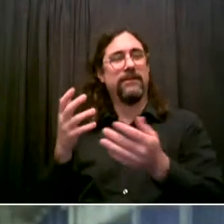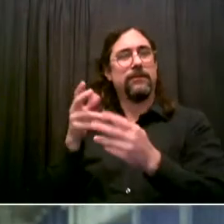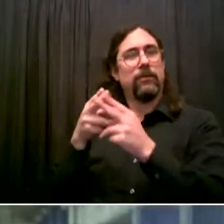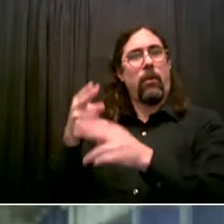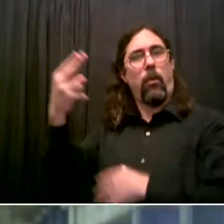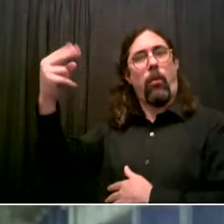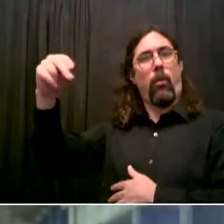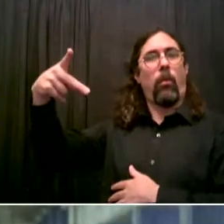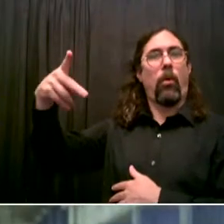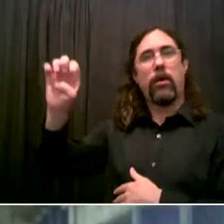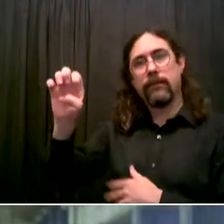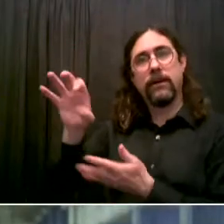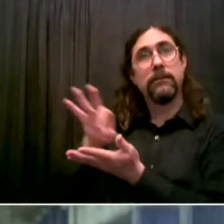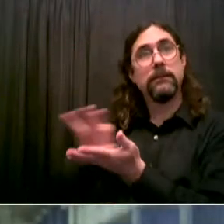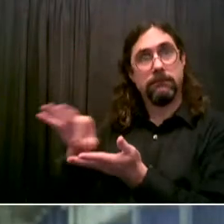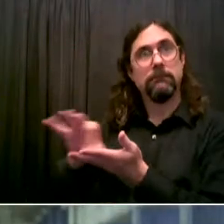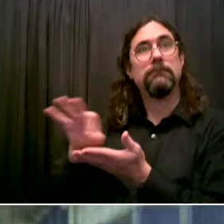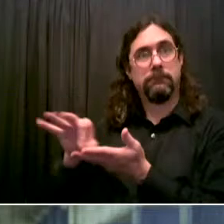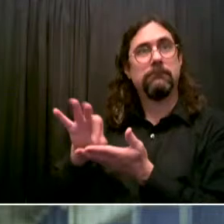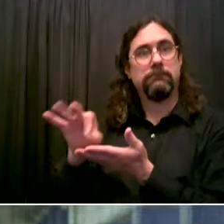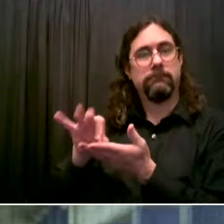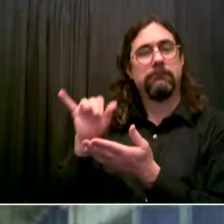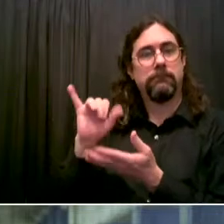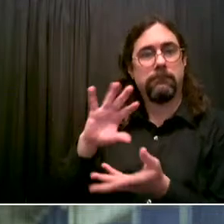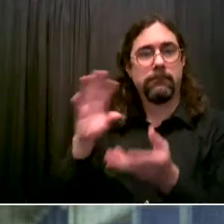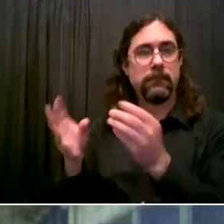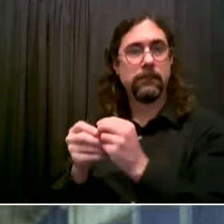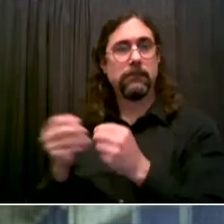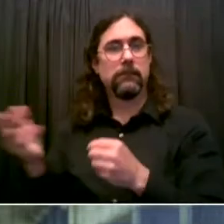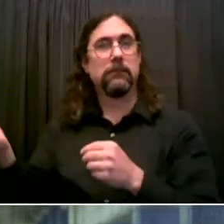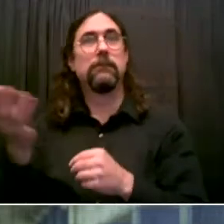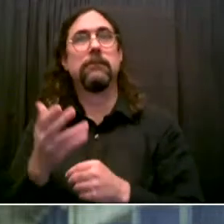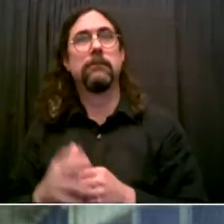COUNT OF 2021.